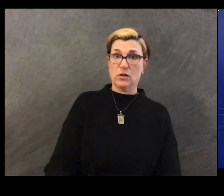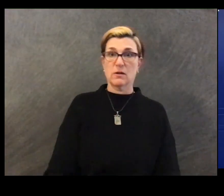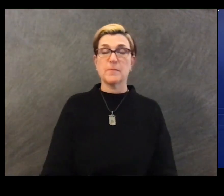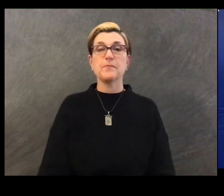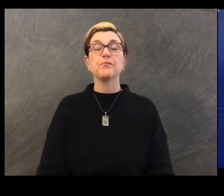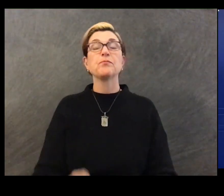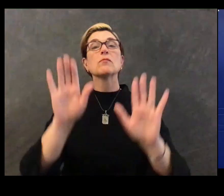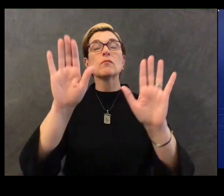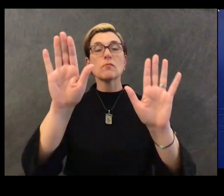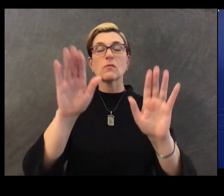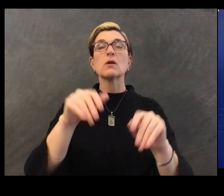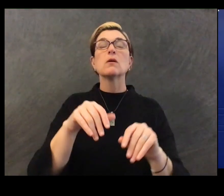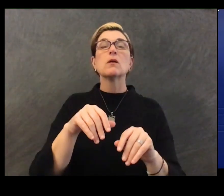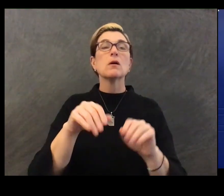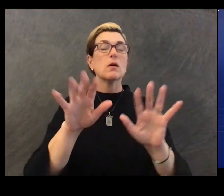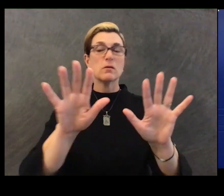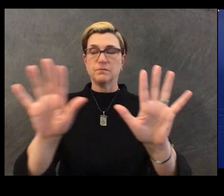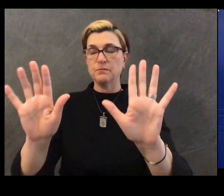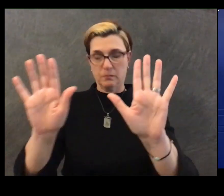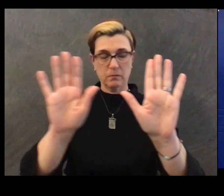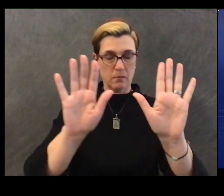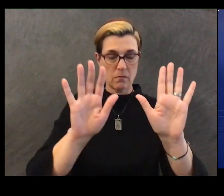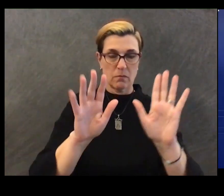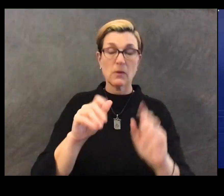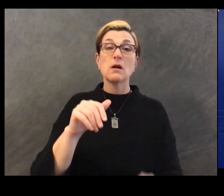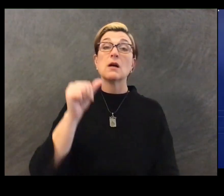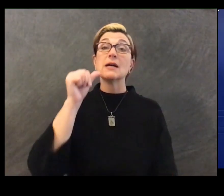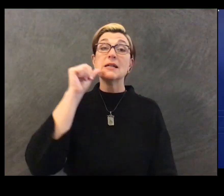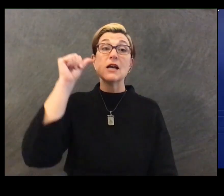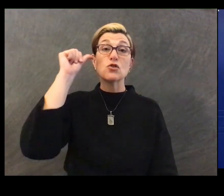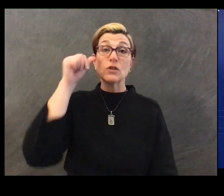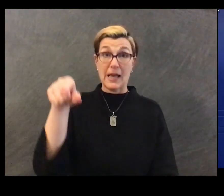question and someone I think used the word devastating and I want to really